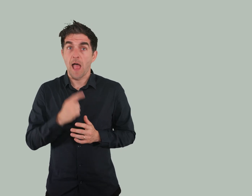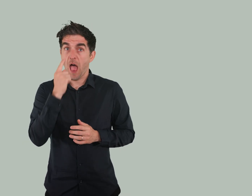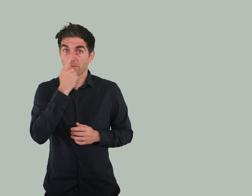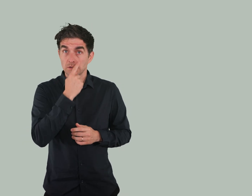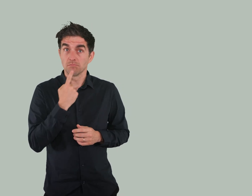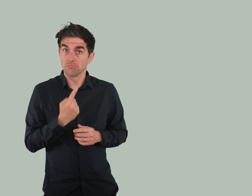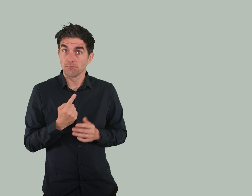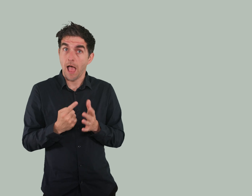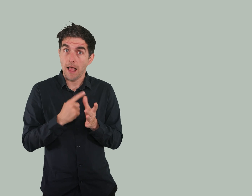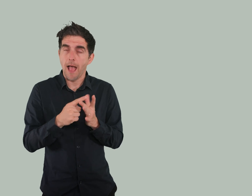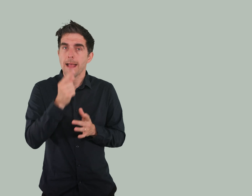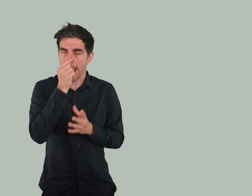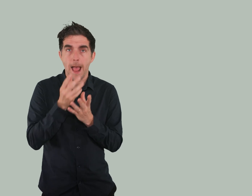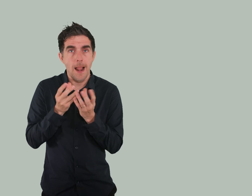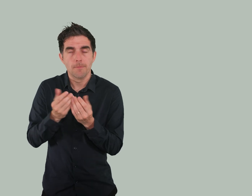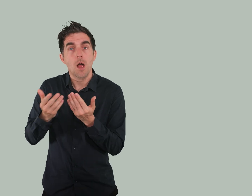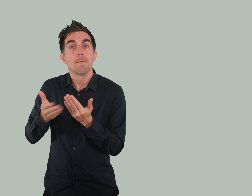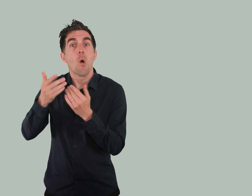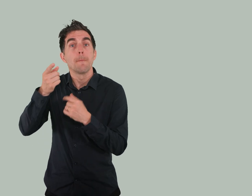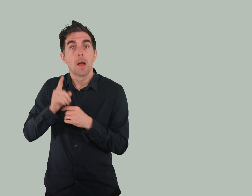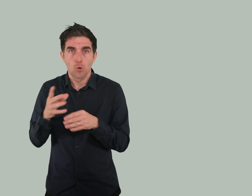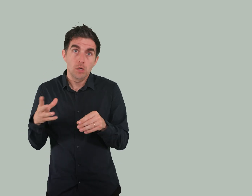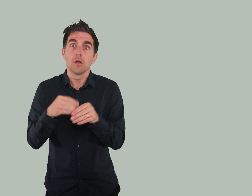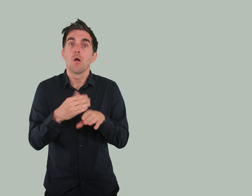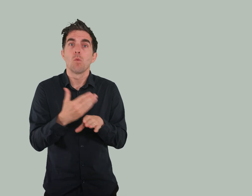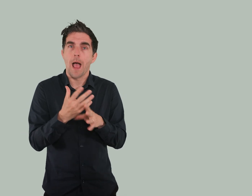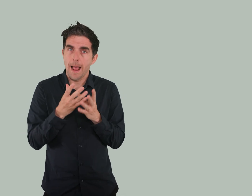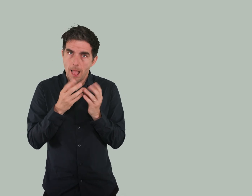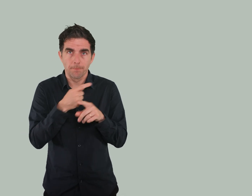Evidence shows that AI can help more people into work